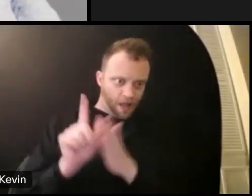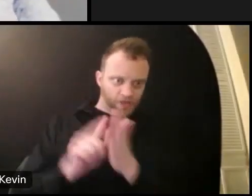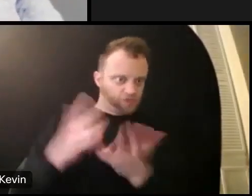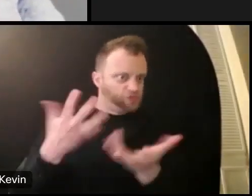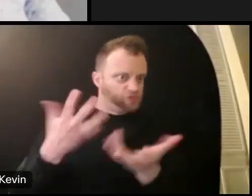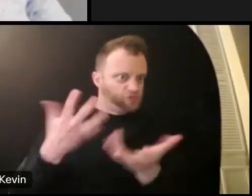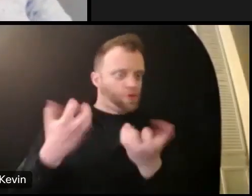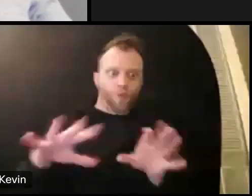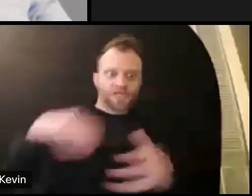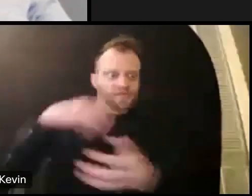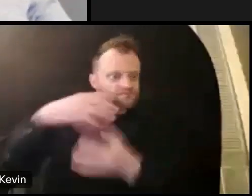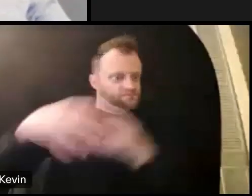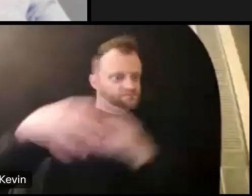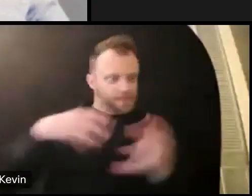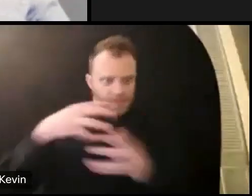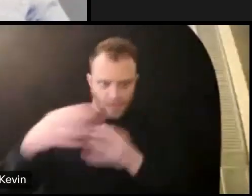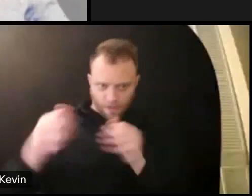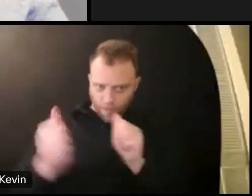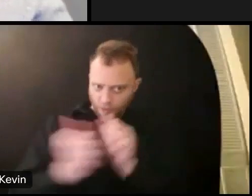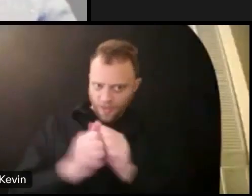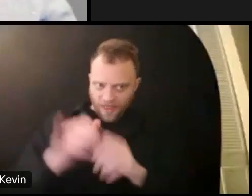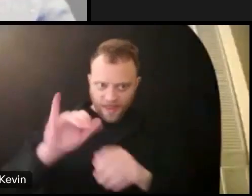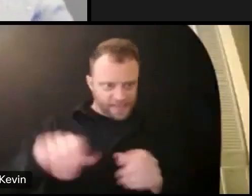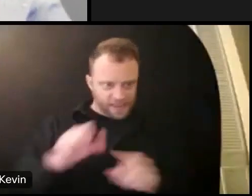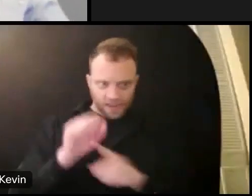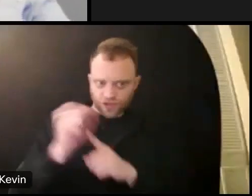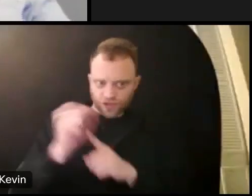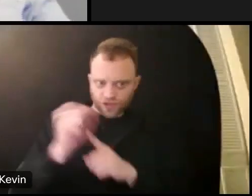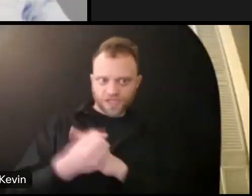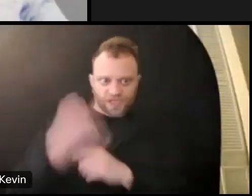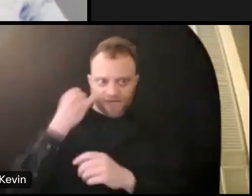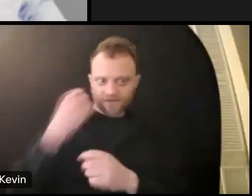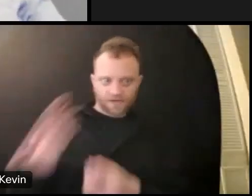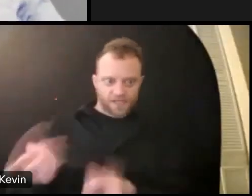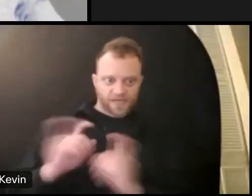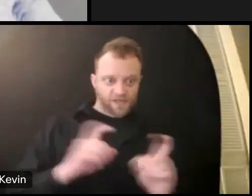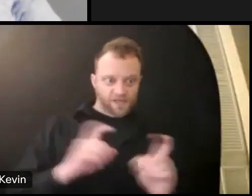that at all. This is for you Commissioner-elect Pinkney and everyone else who is online.